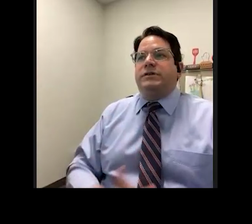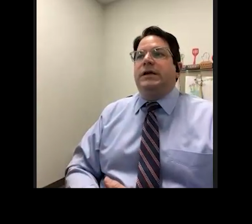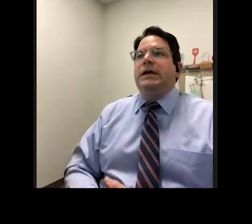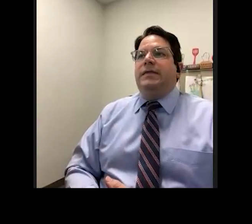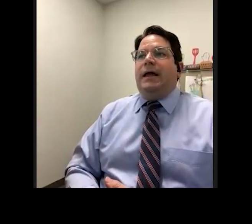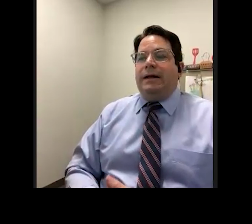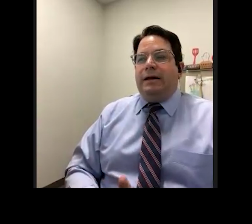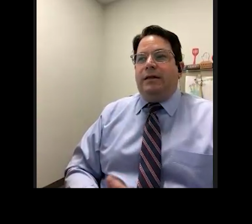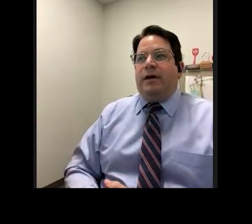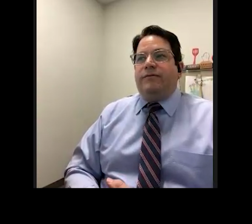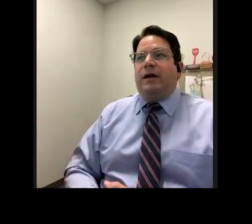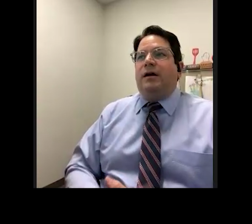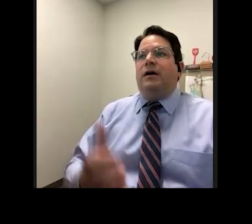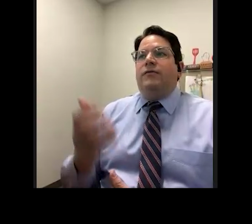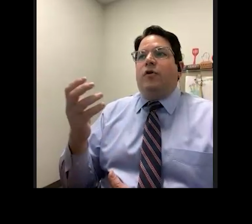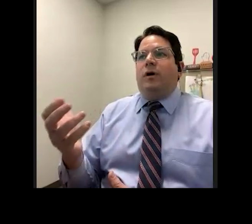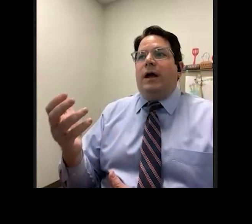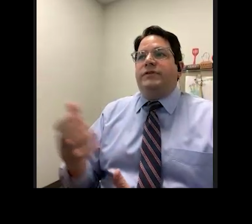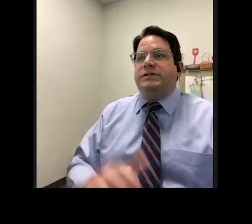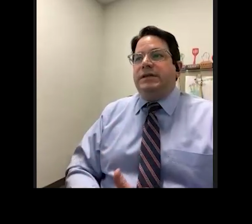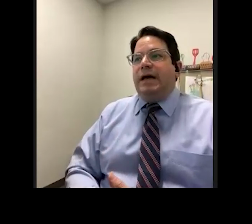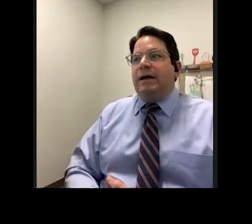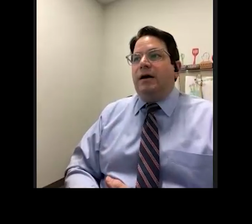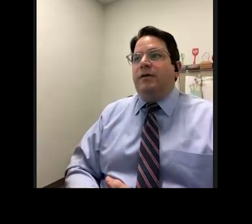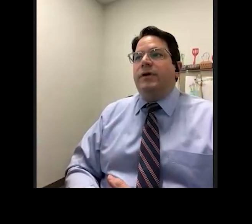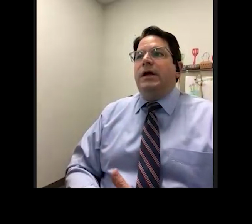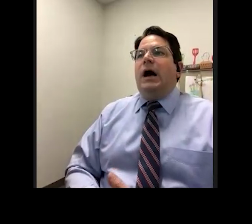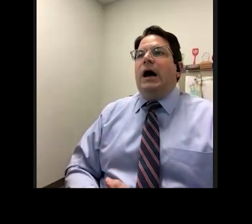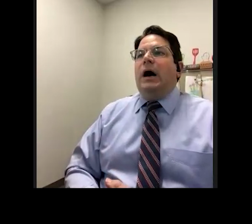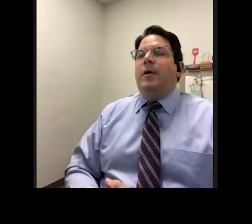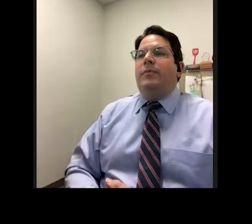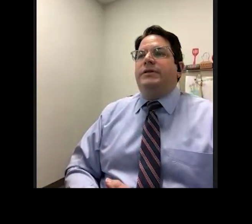are, obviously, that identitytheft.gov or ftc.gov.